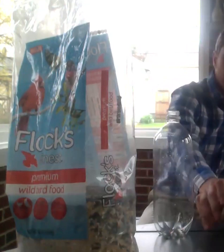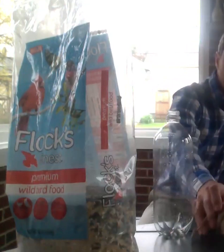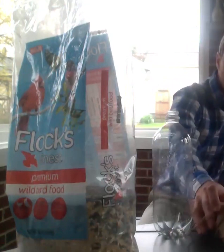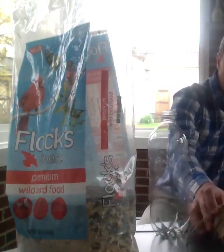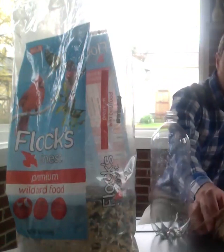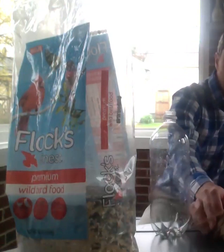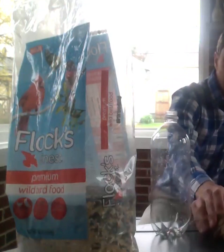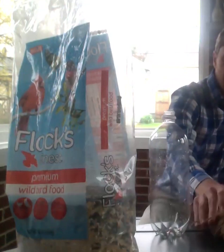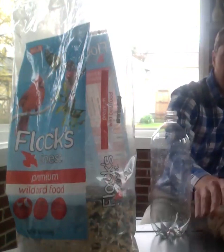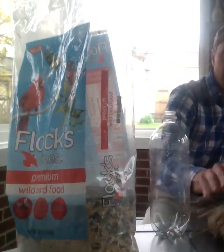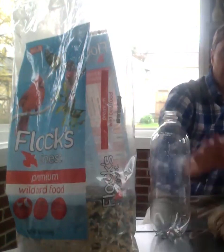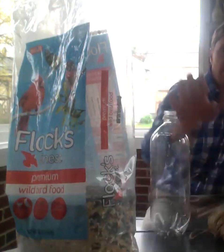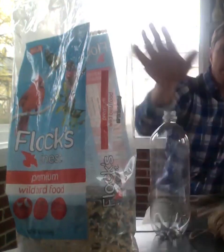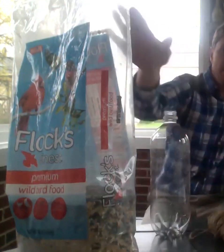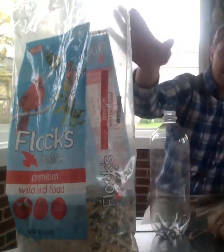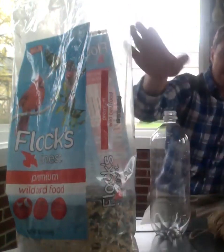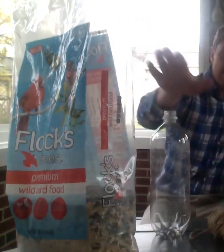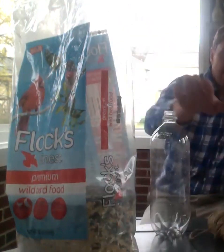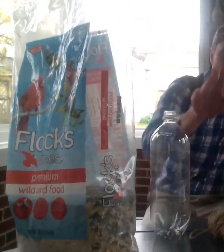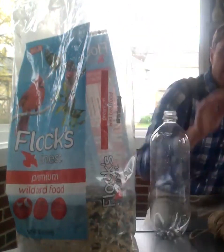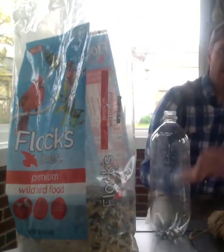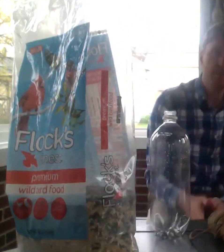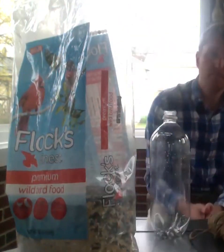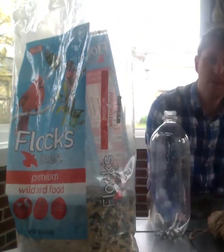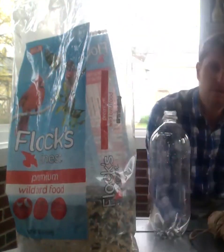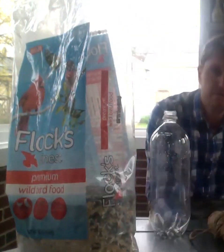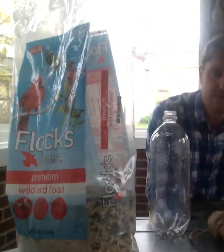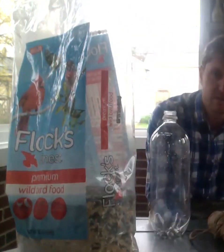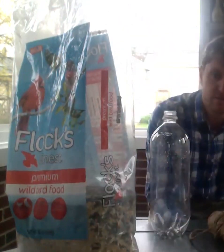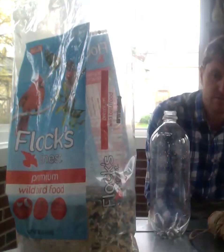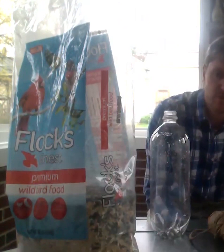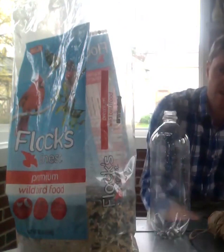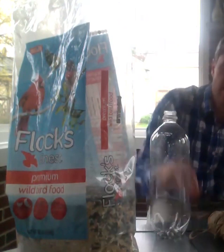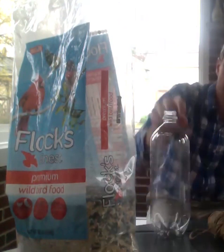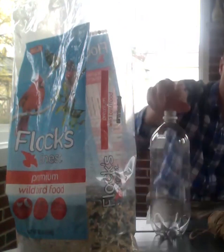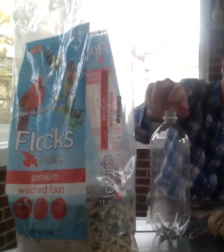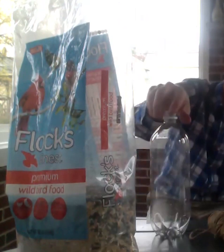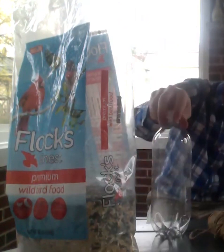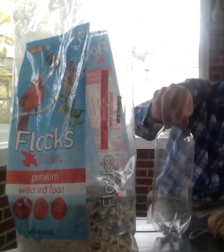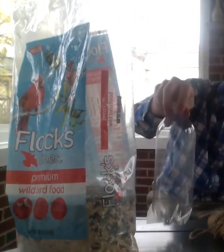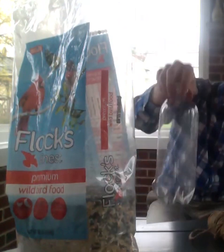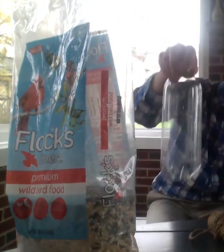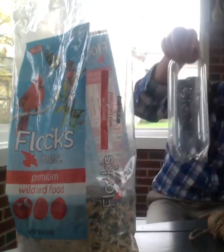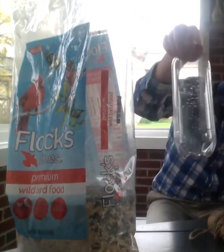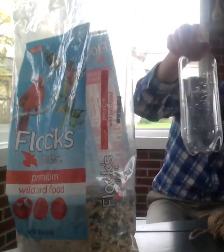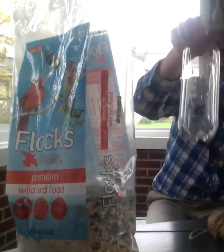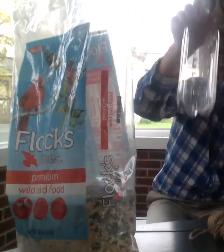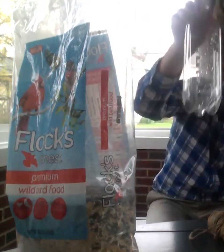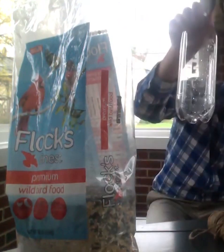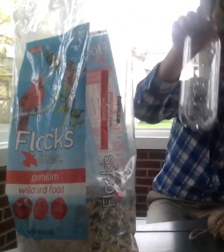You're gonna take your bottle. And it could be a bigger one than this, but we're picking a smaller one. And you take the scissors, now please make sure